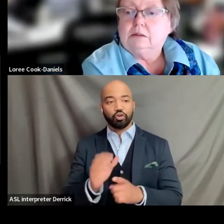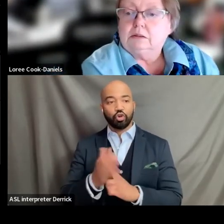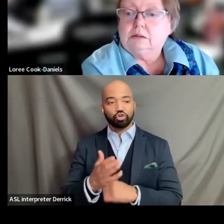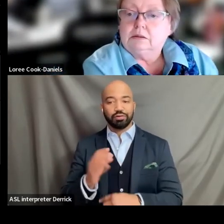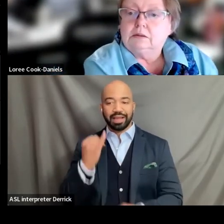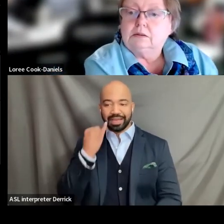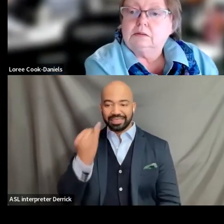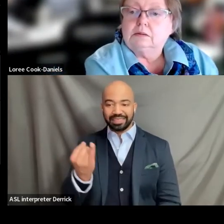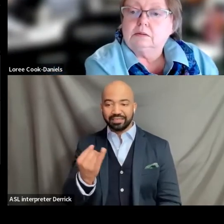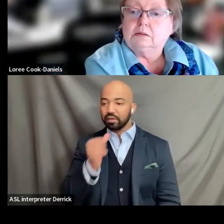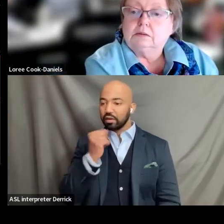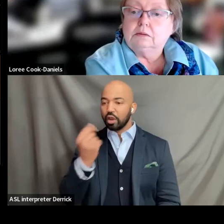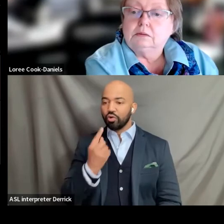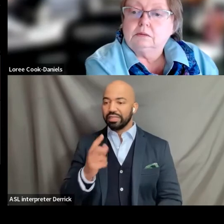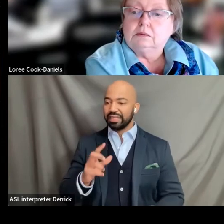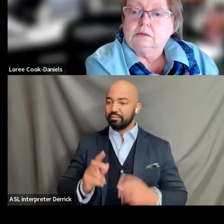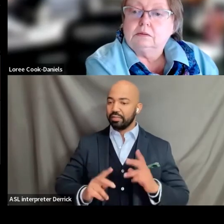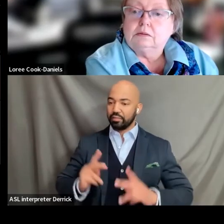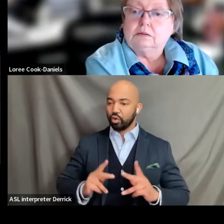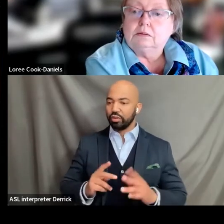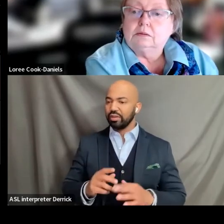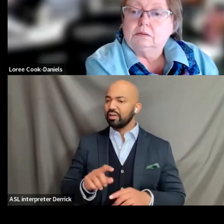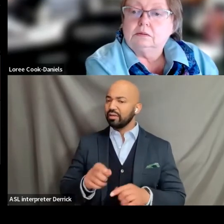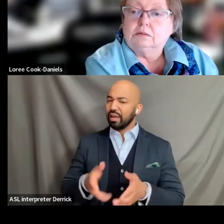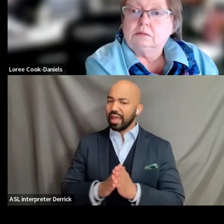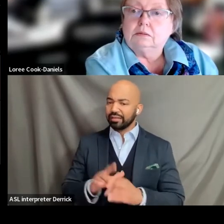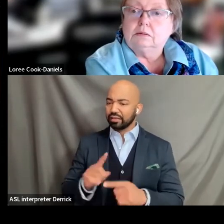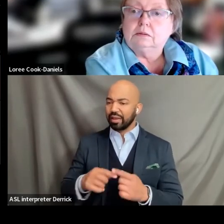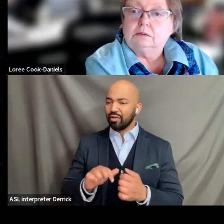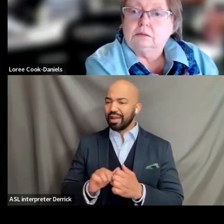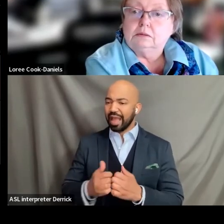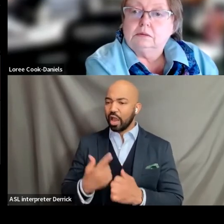Asking how we are all complicit in discrimination.